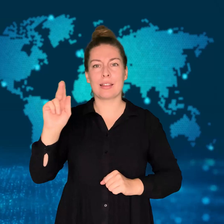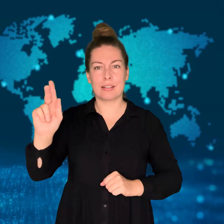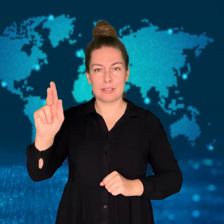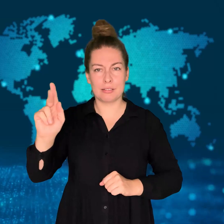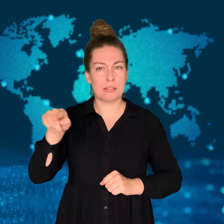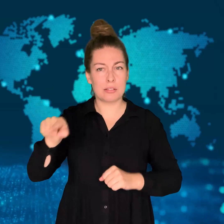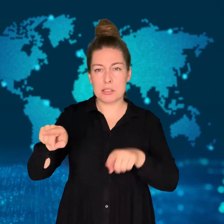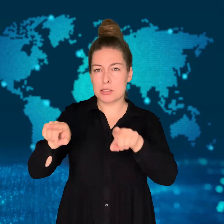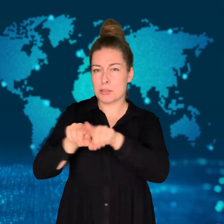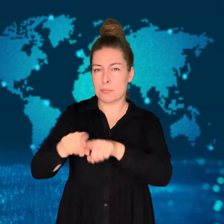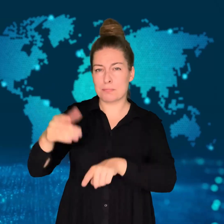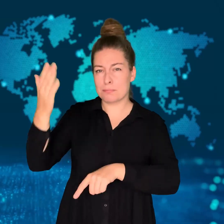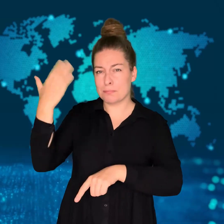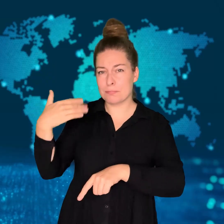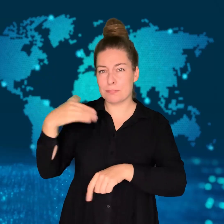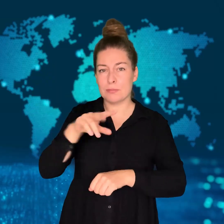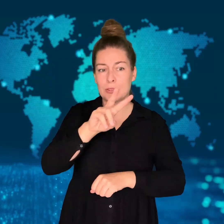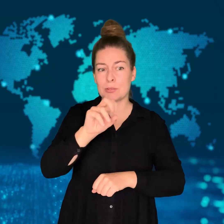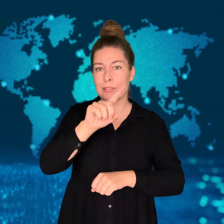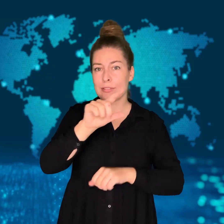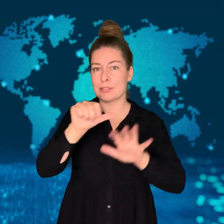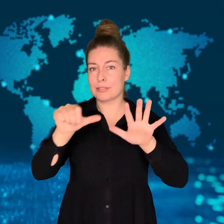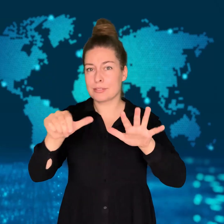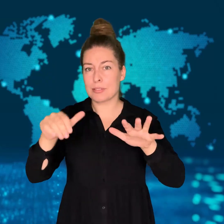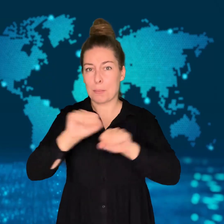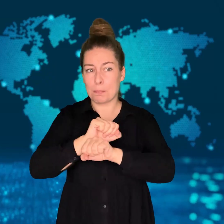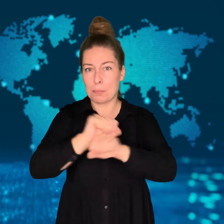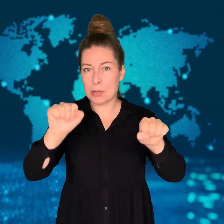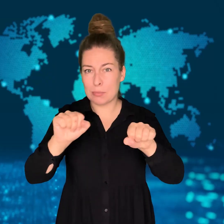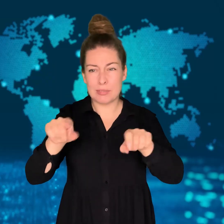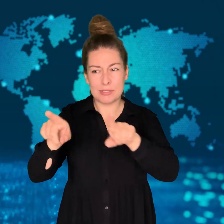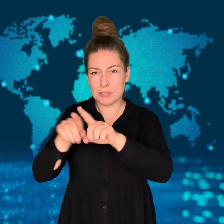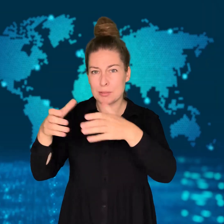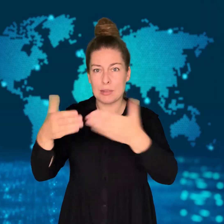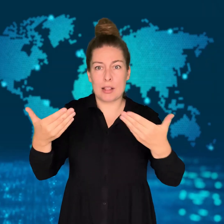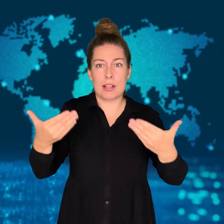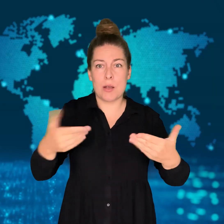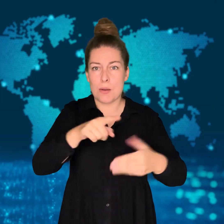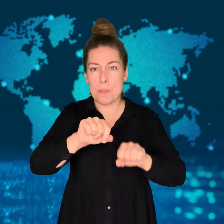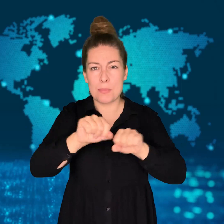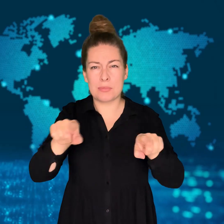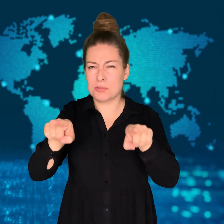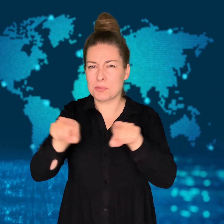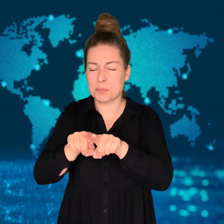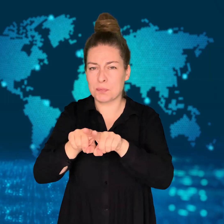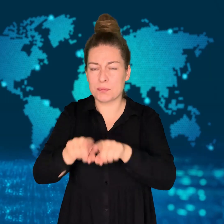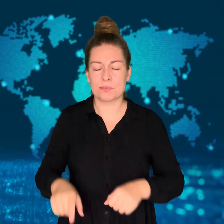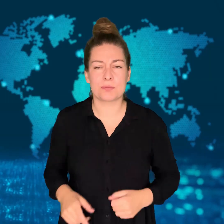They are the same group that struck the capital in 2016.